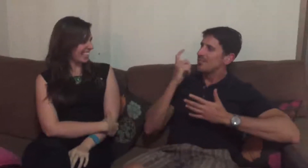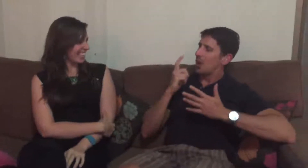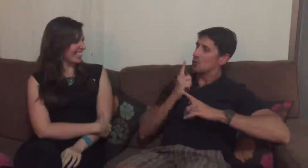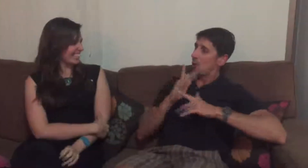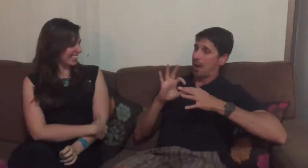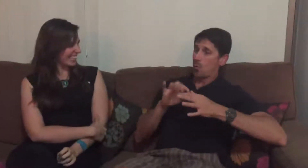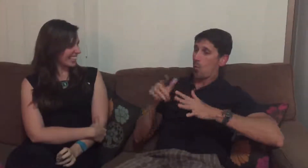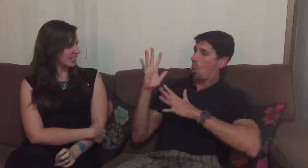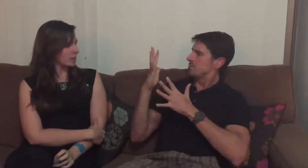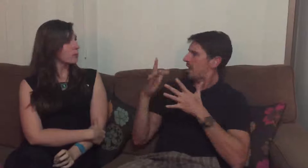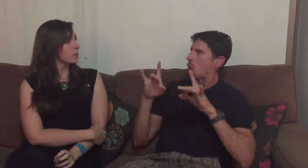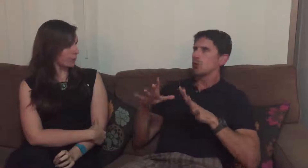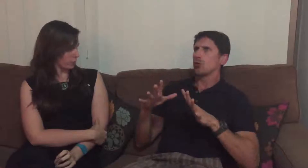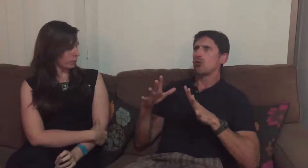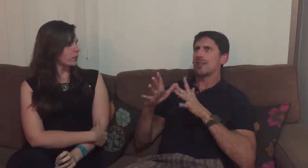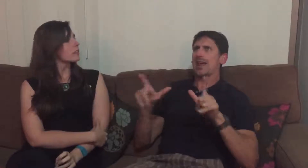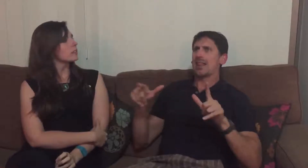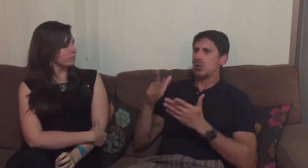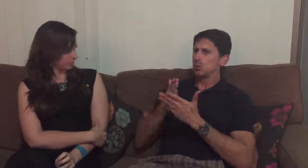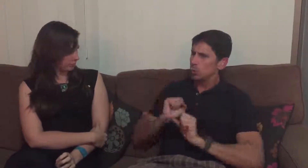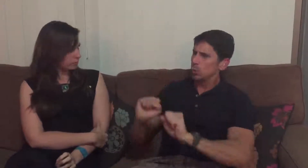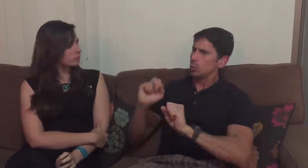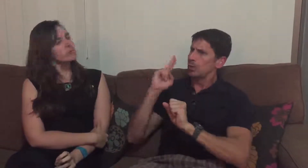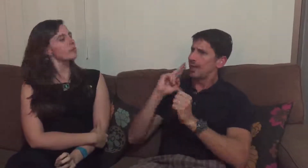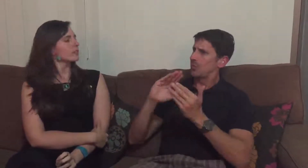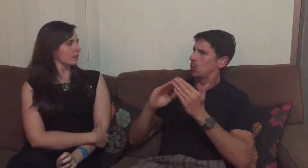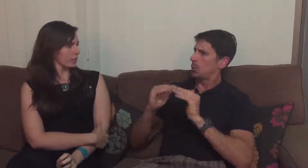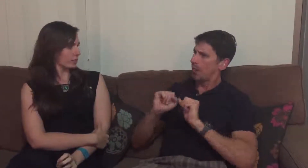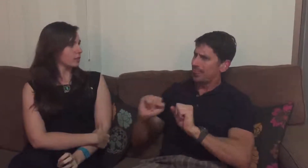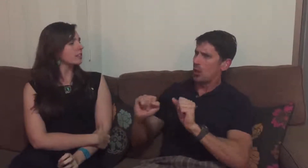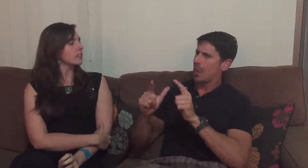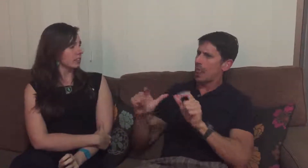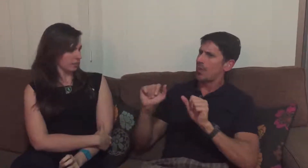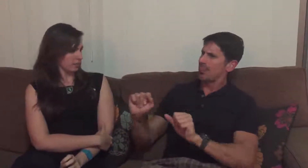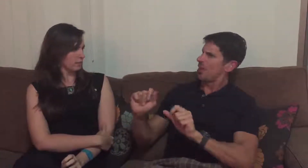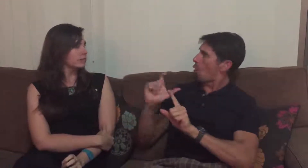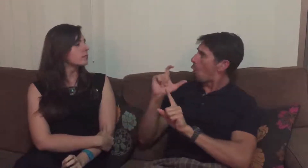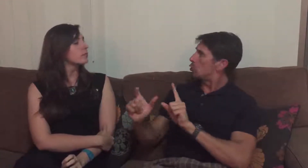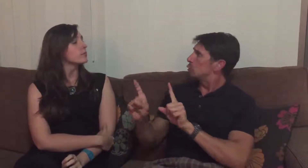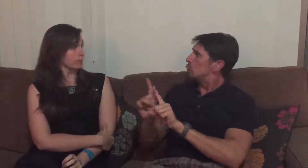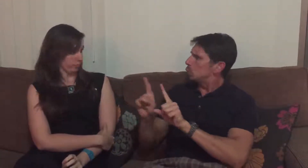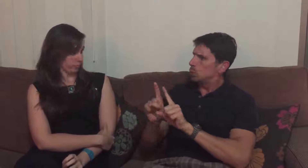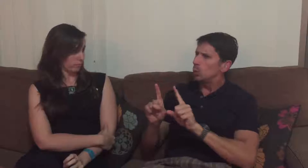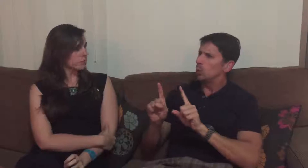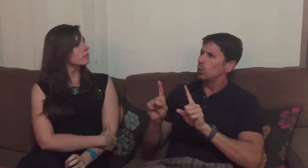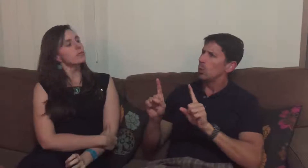If we think about Auslan as Australian Sign Language, it belongs to the Deaf community, it's part of our community and culture.